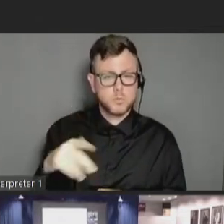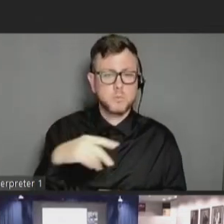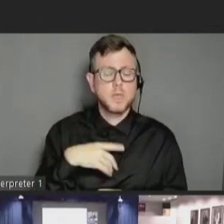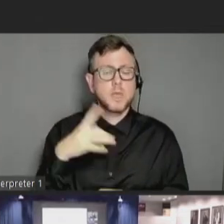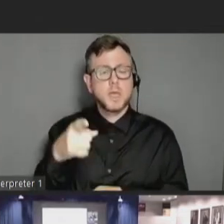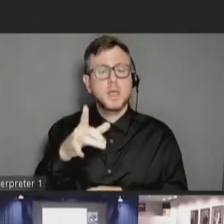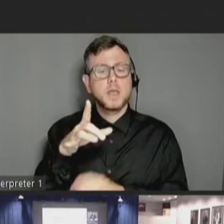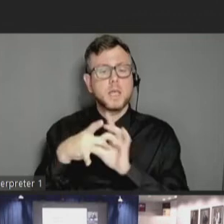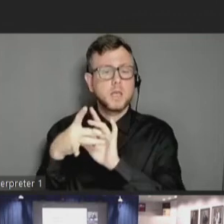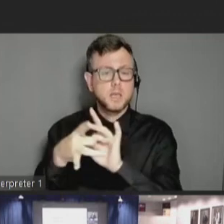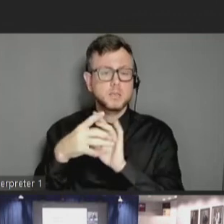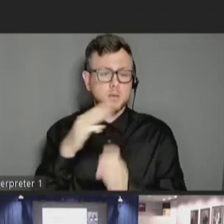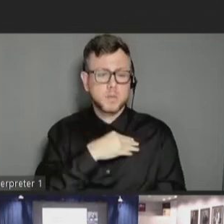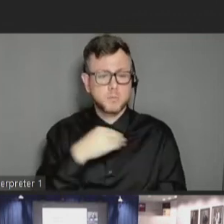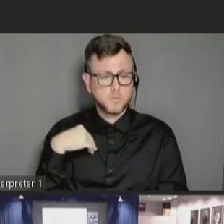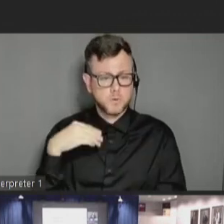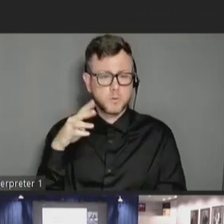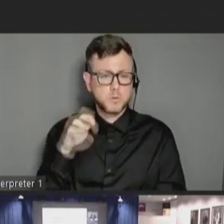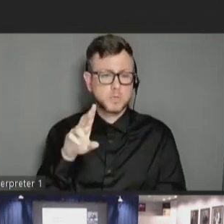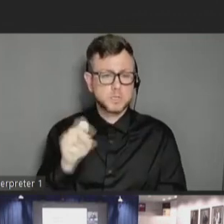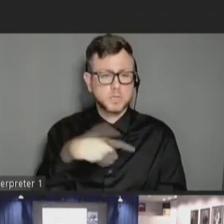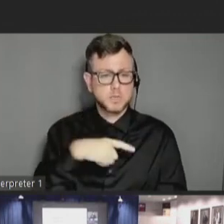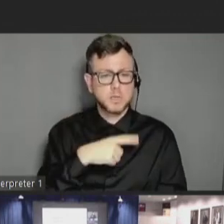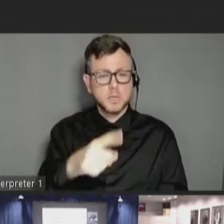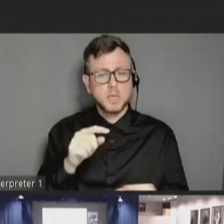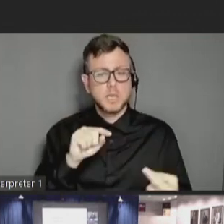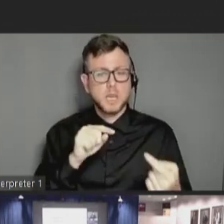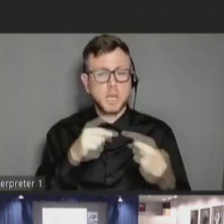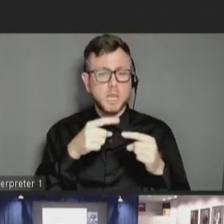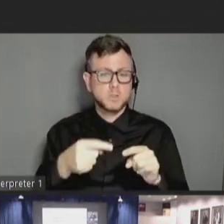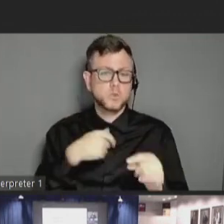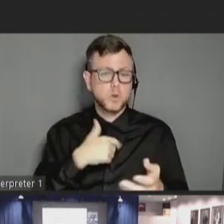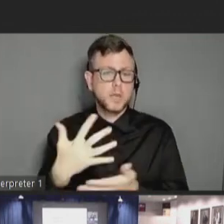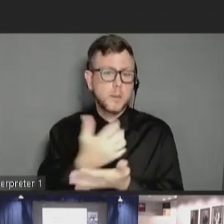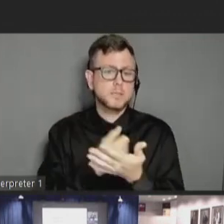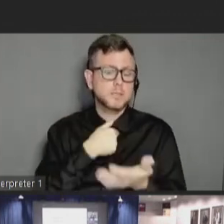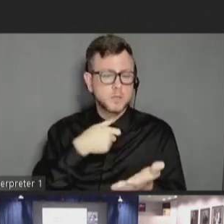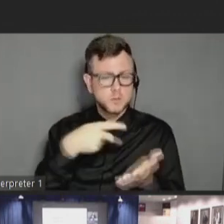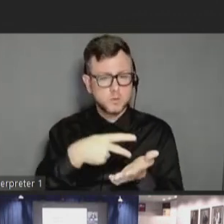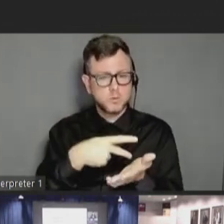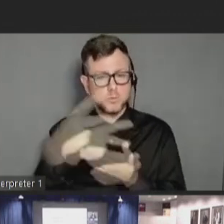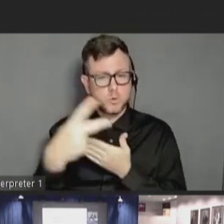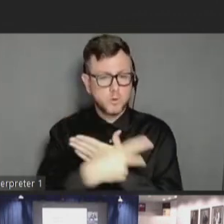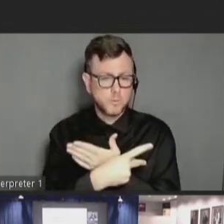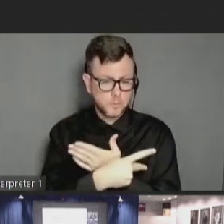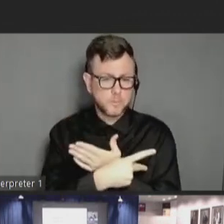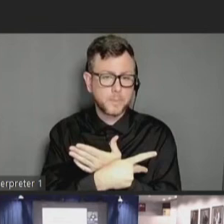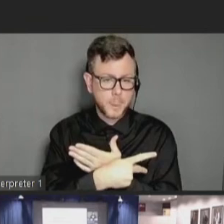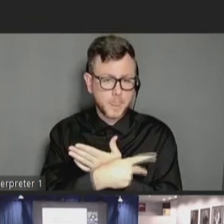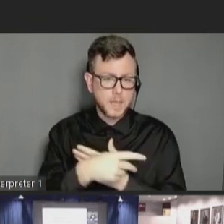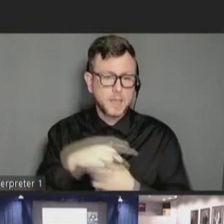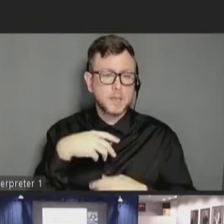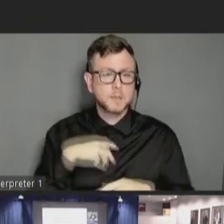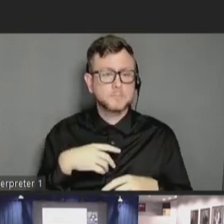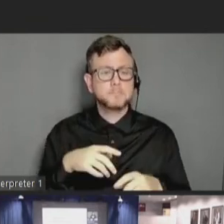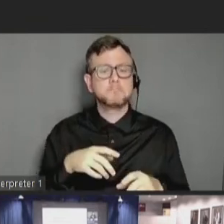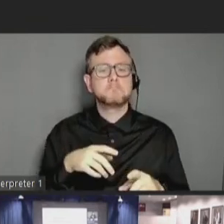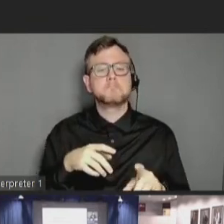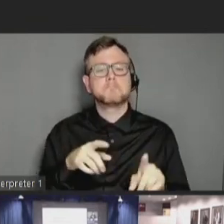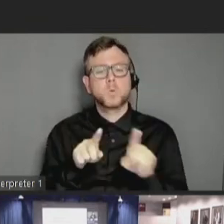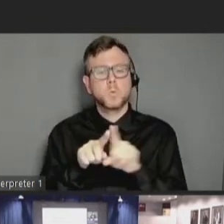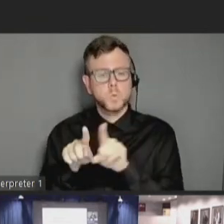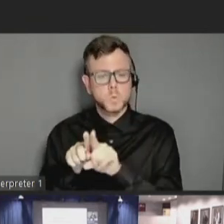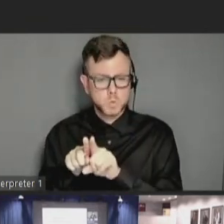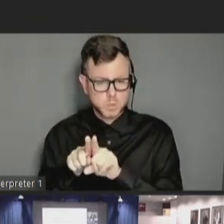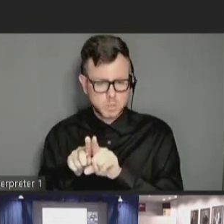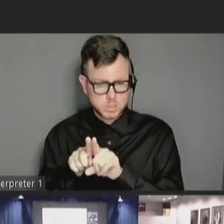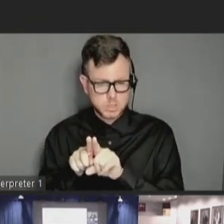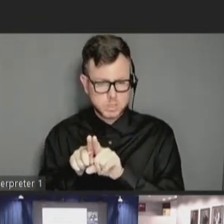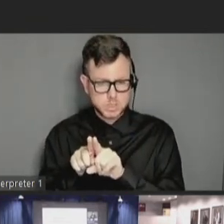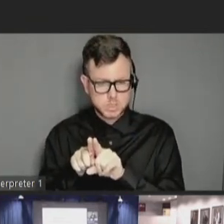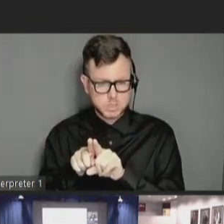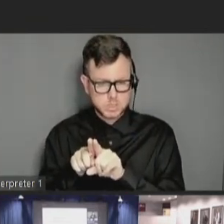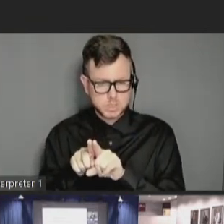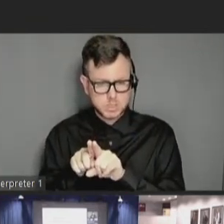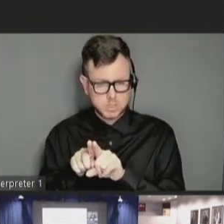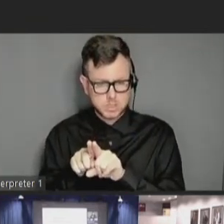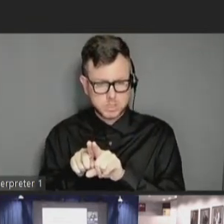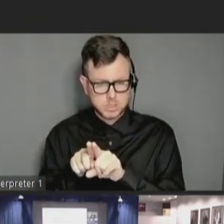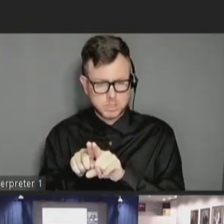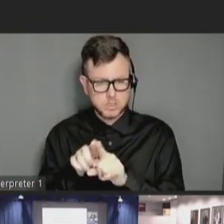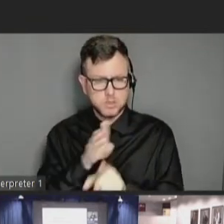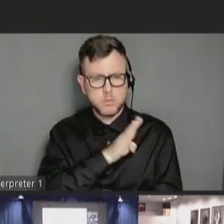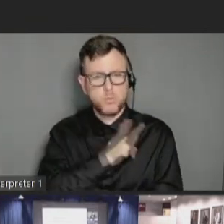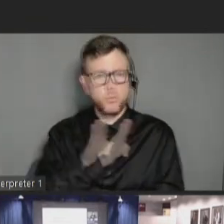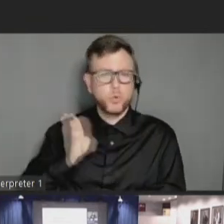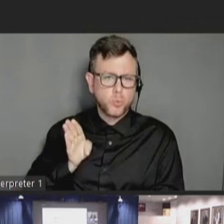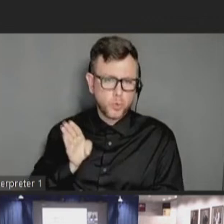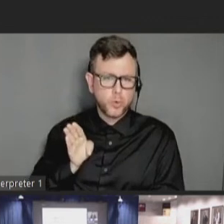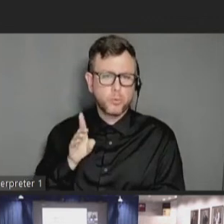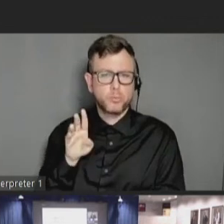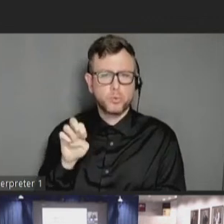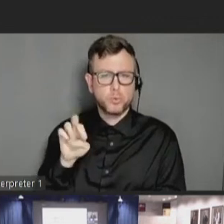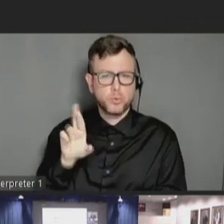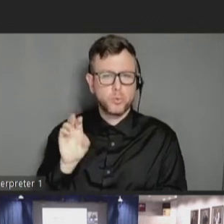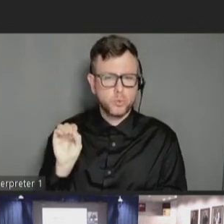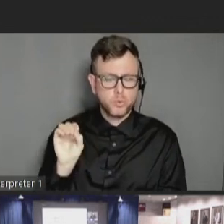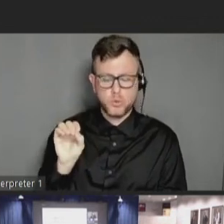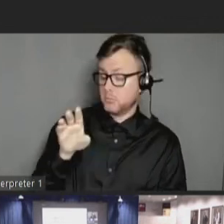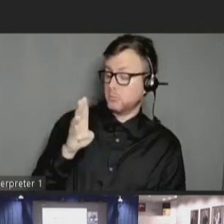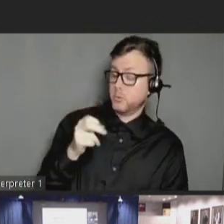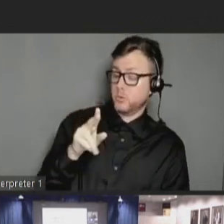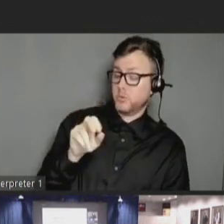for HRSA representing the Division of Injury Compensation Programs, and also the Bureau of